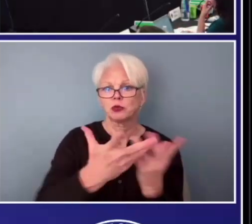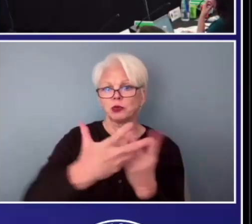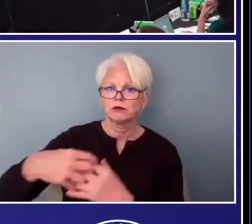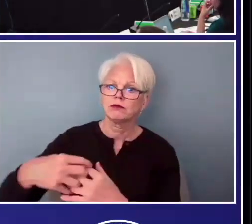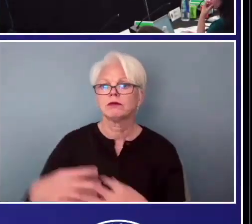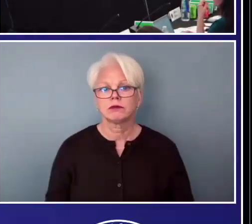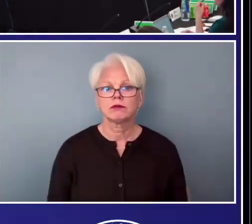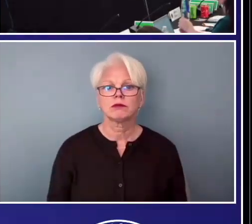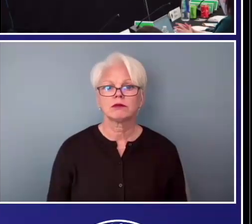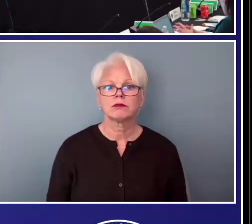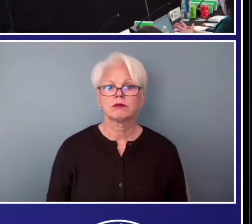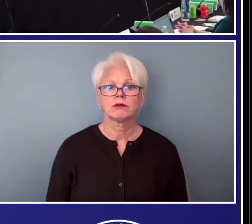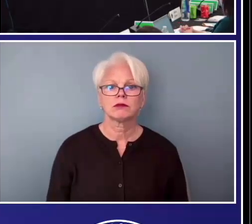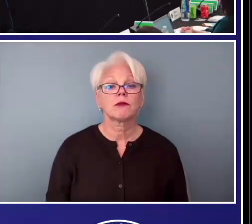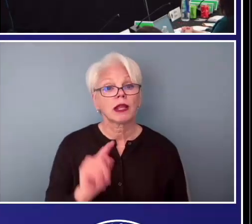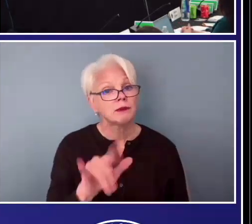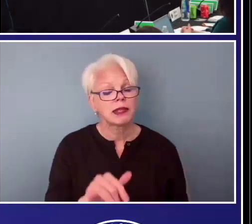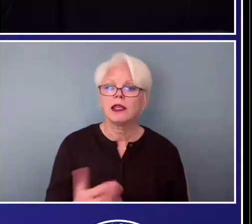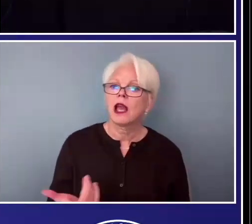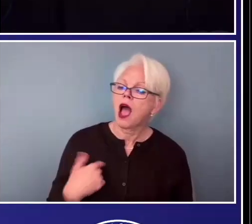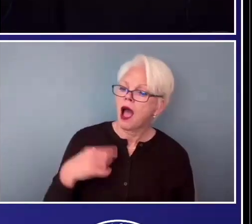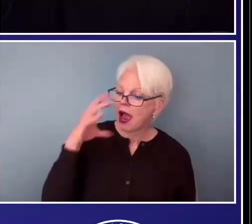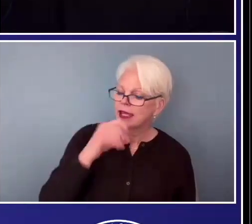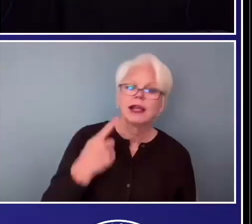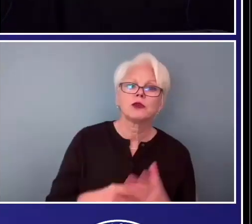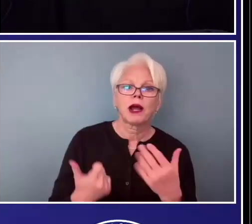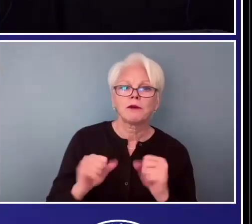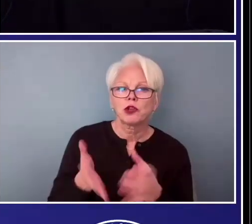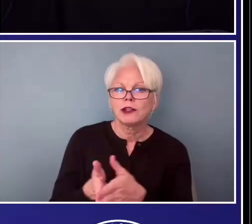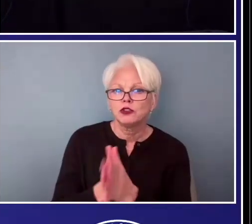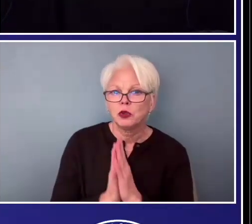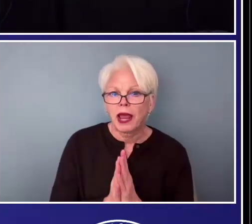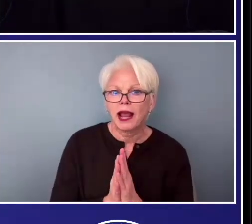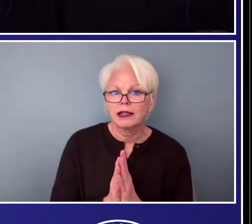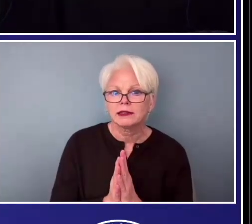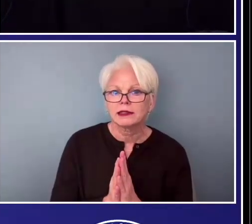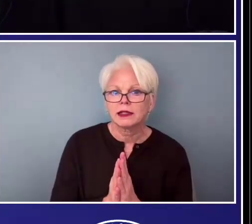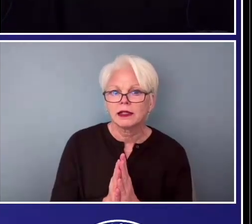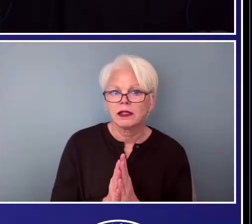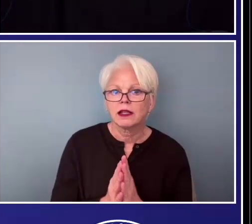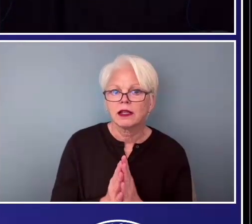Timothy? I guess really what I'm trying to ask is, are they disaggregated by type of